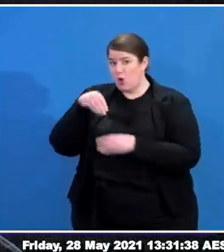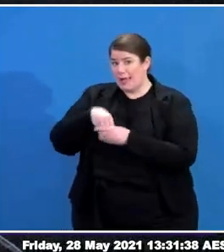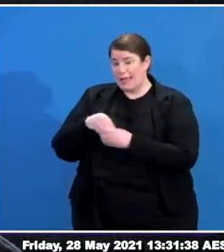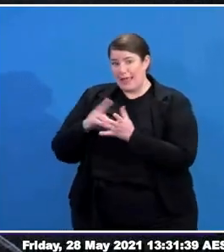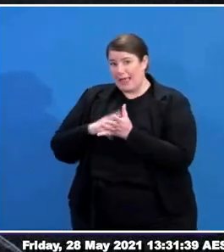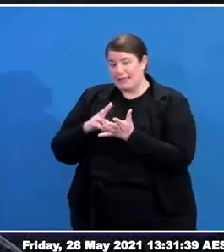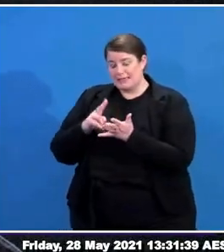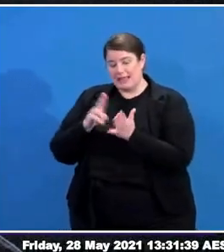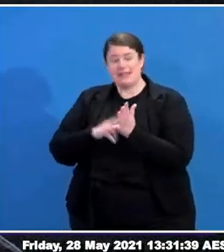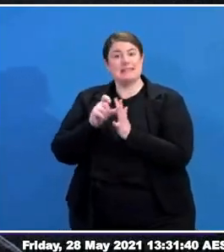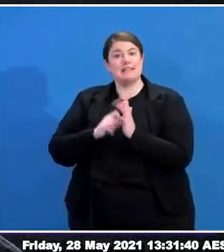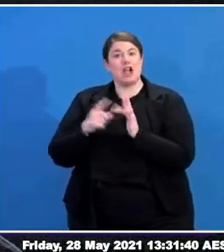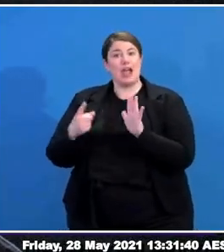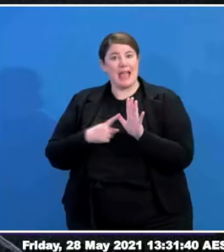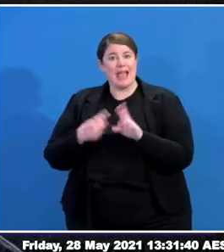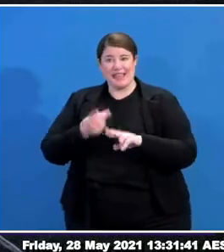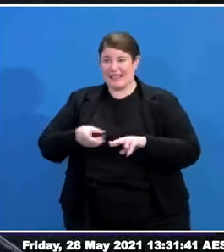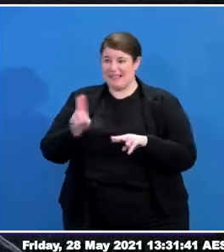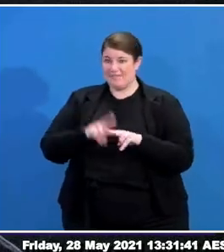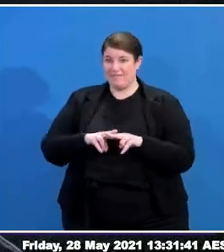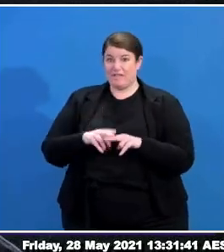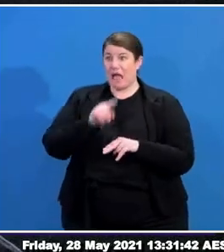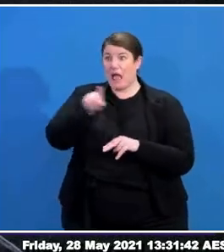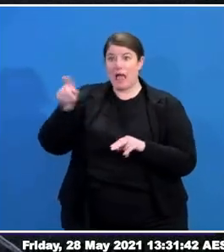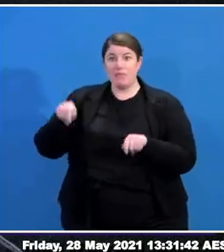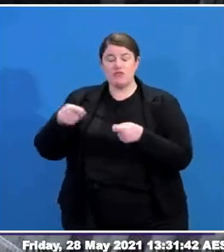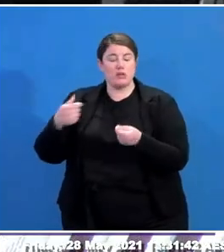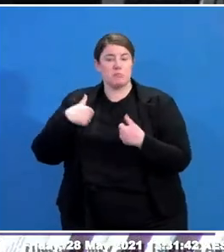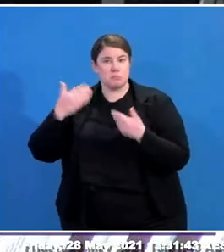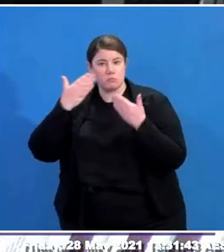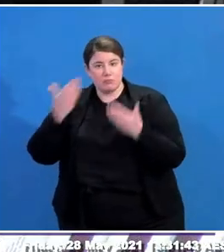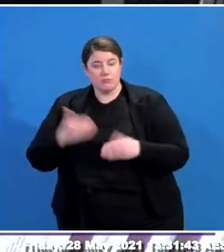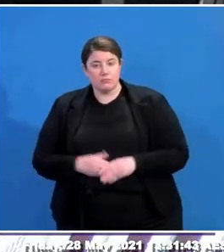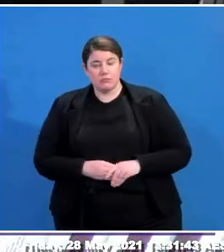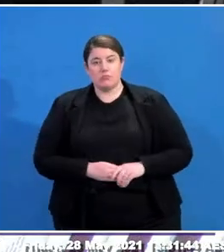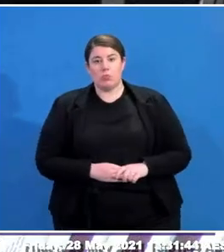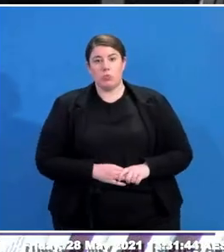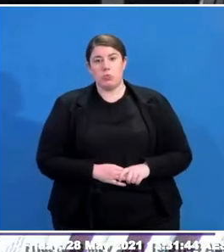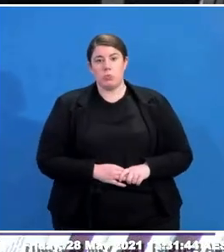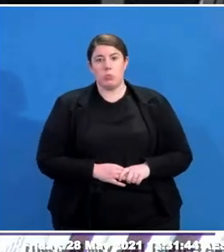Whether or not providers have, I can't answer that. It comes to something I would like to discuss with you in a